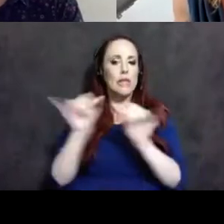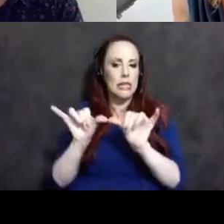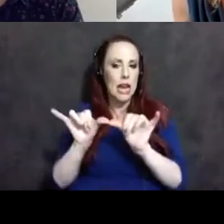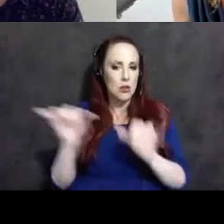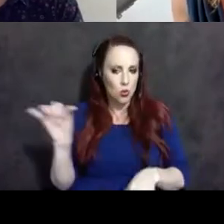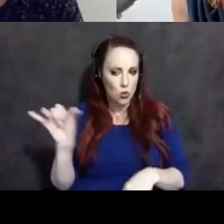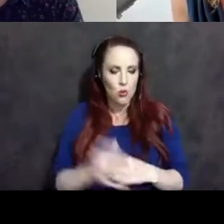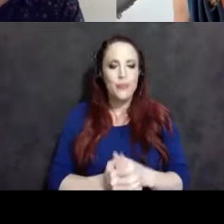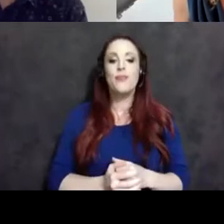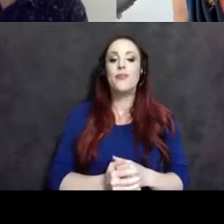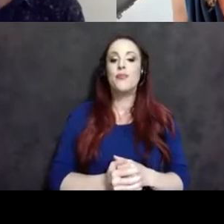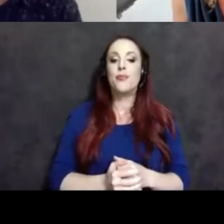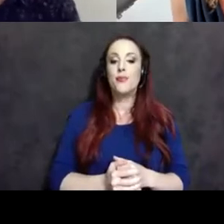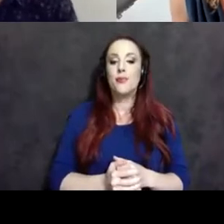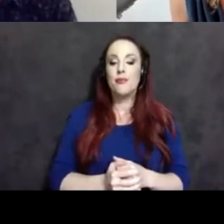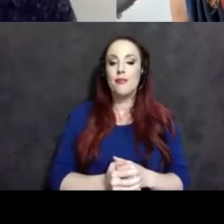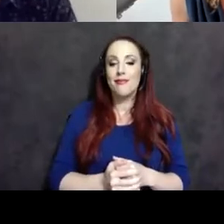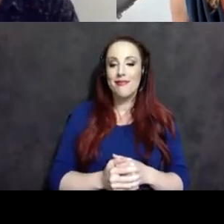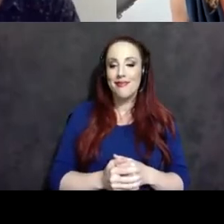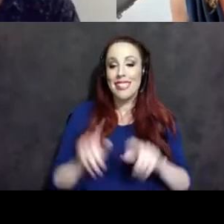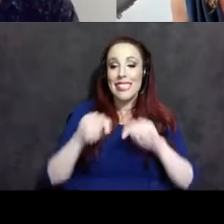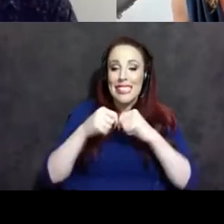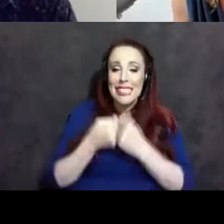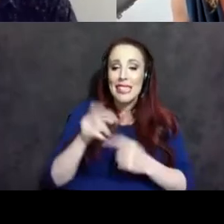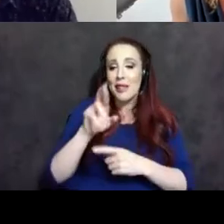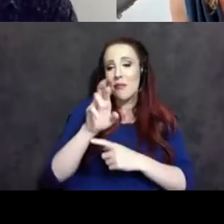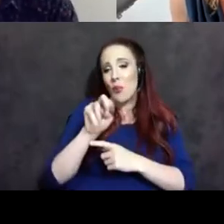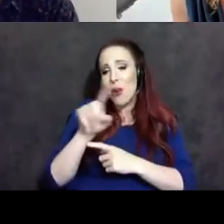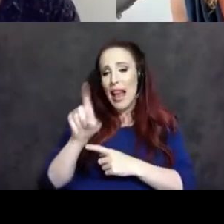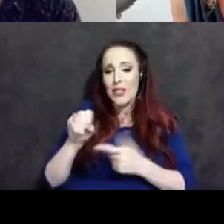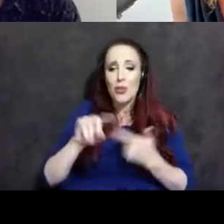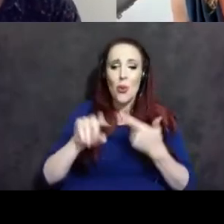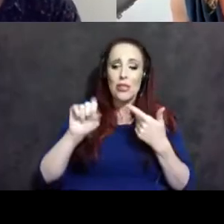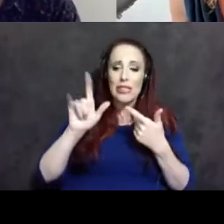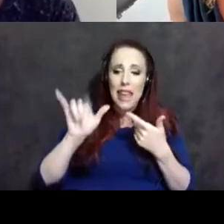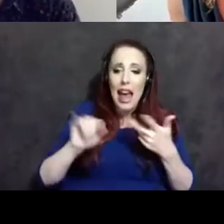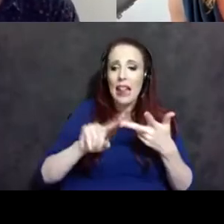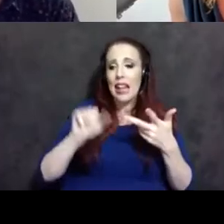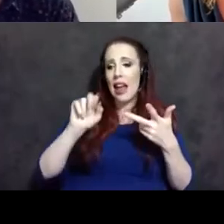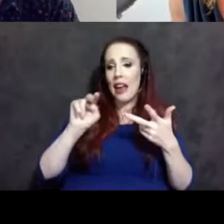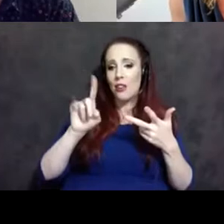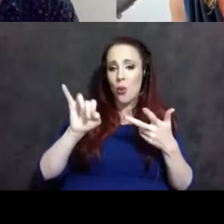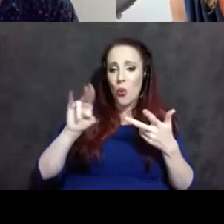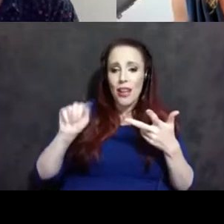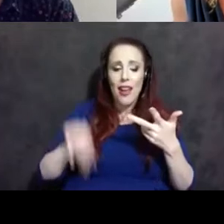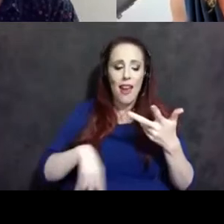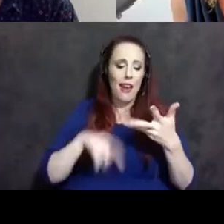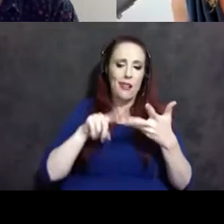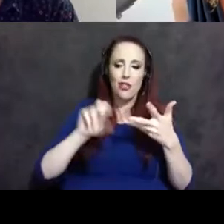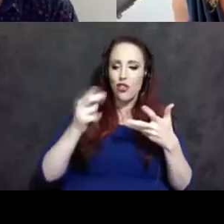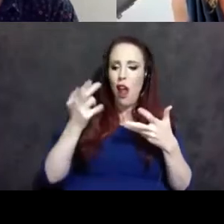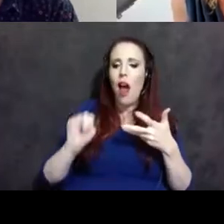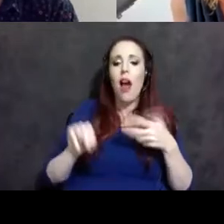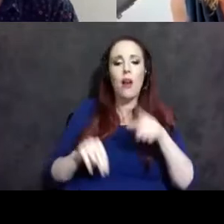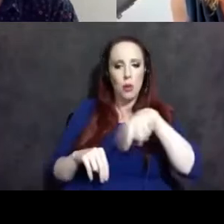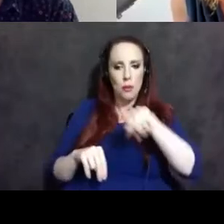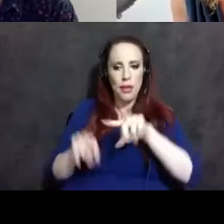Thanks to the team, Renzo, and the team who will be monitoring the chat and the Q&A, and